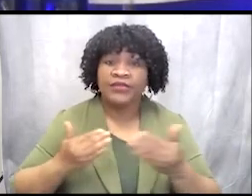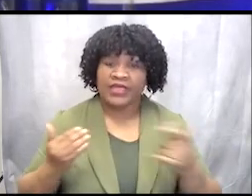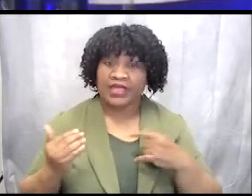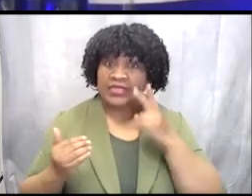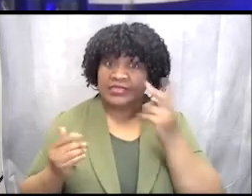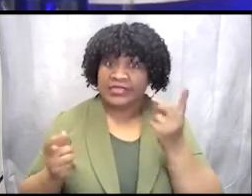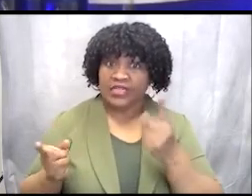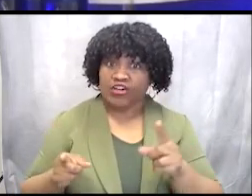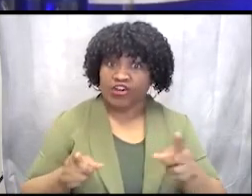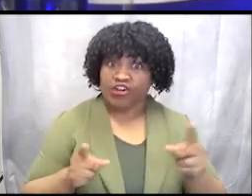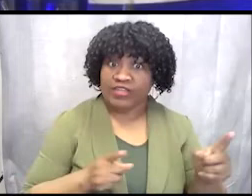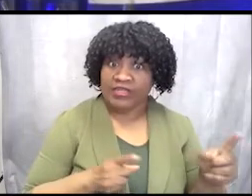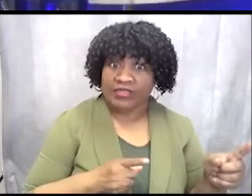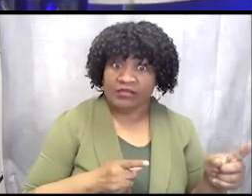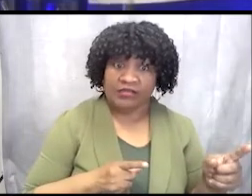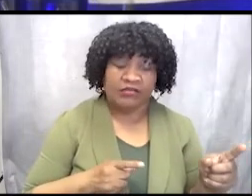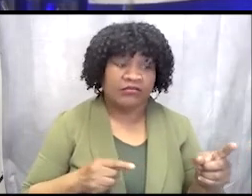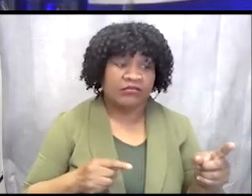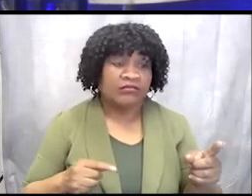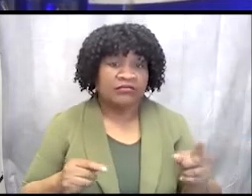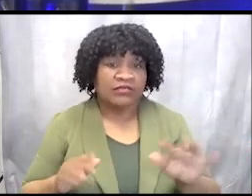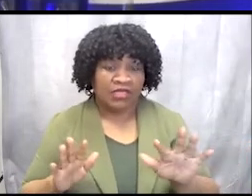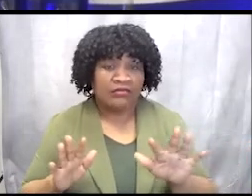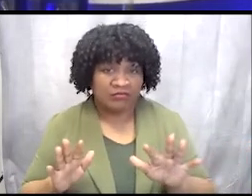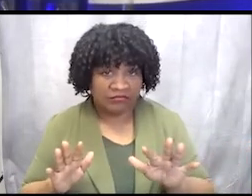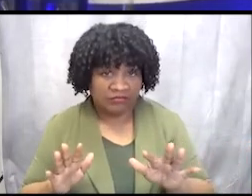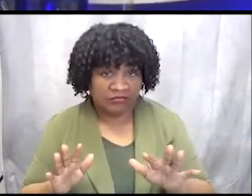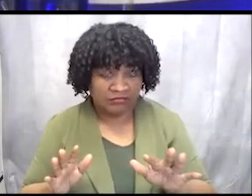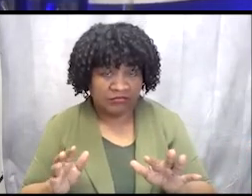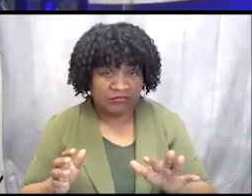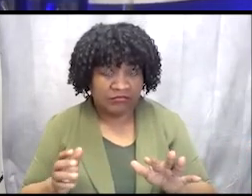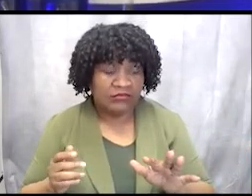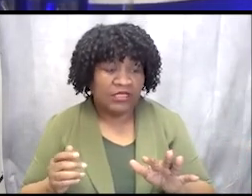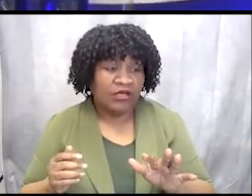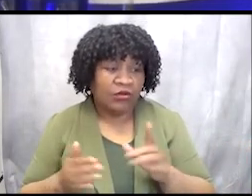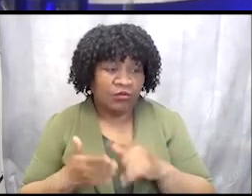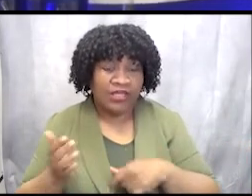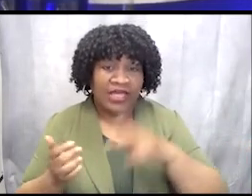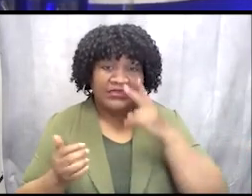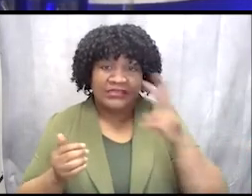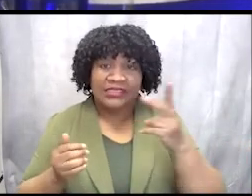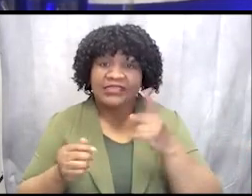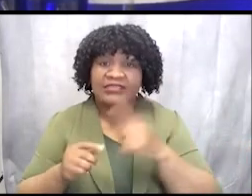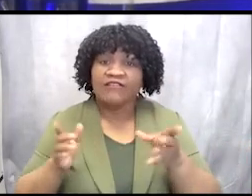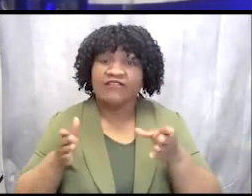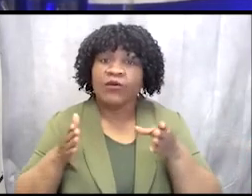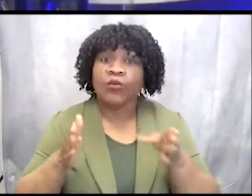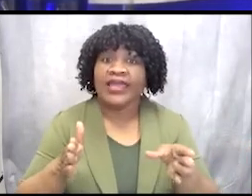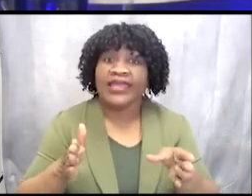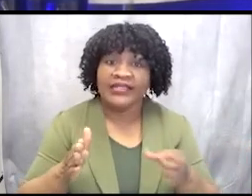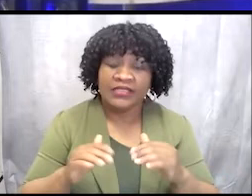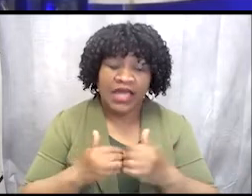and just indulge me a moment, because of the way the politics